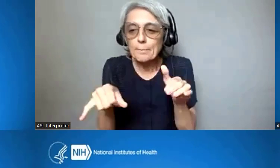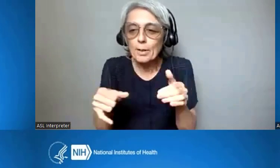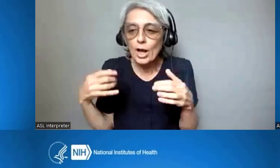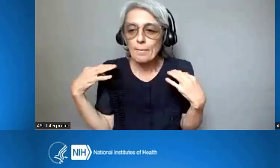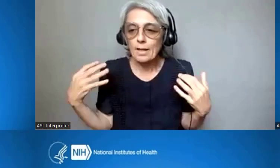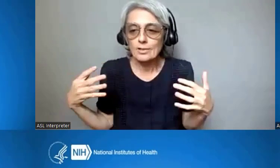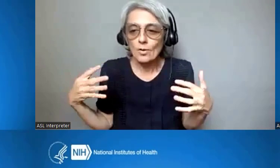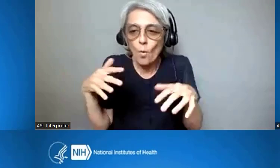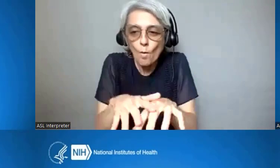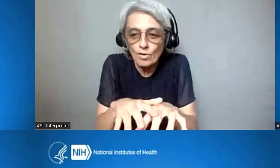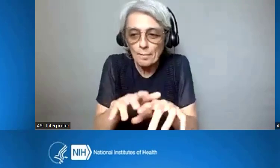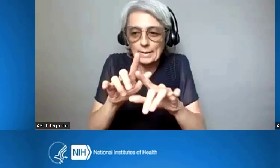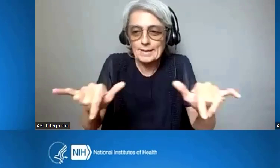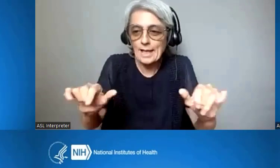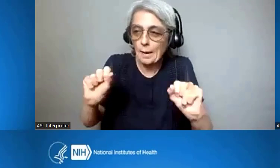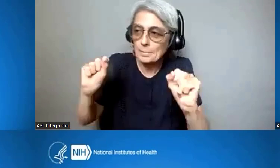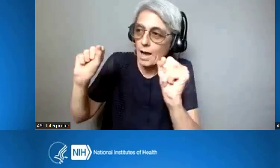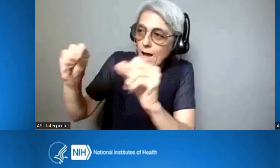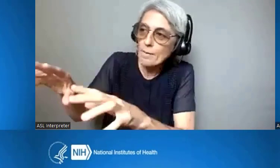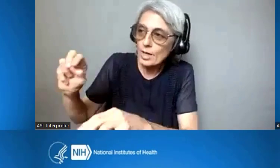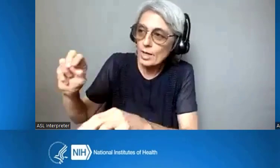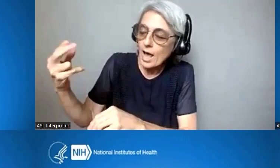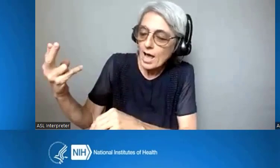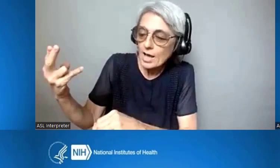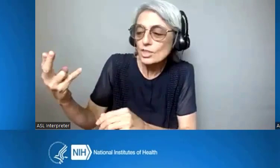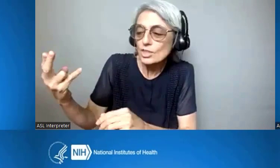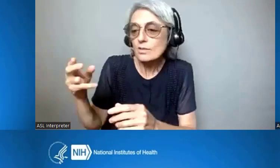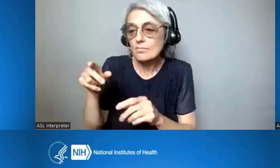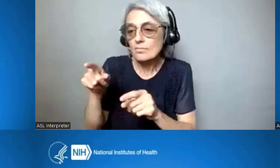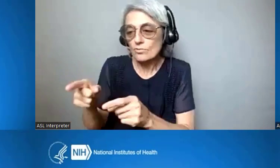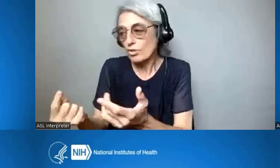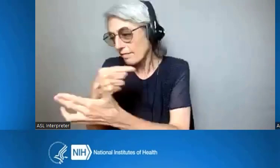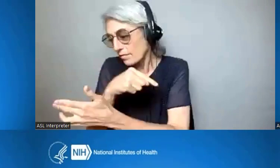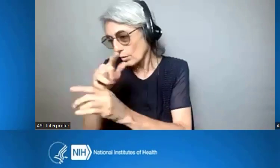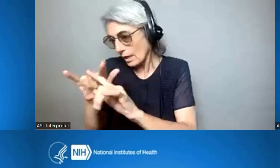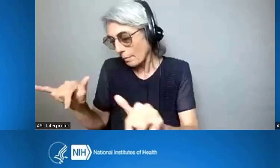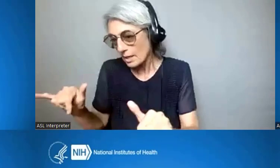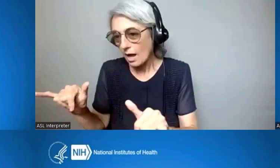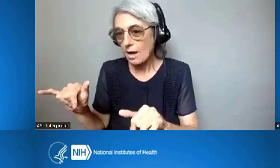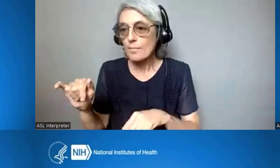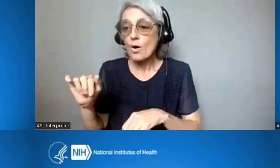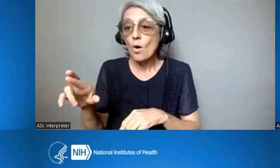under review or a new application overlapping with a previously funded one.